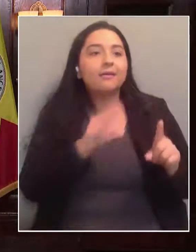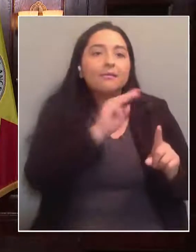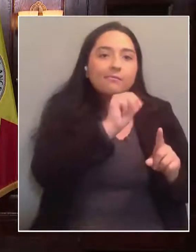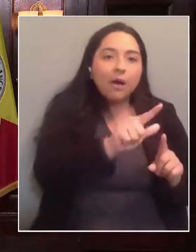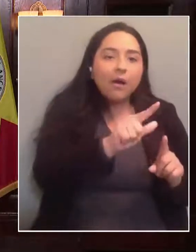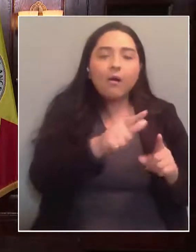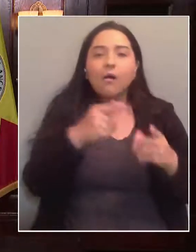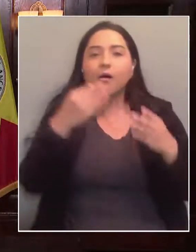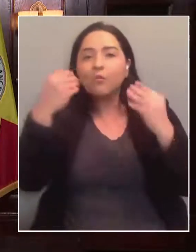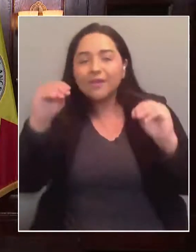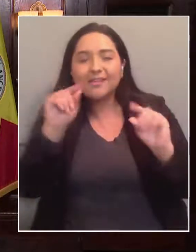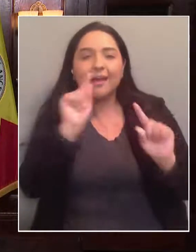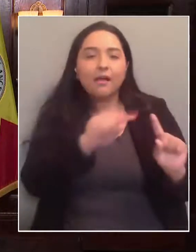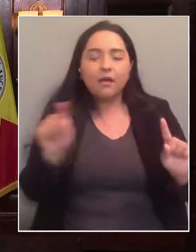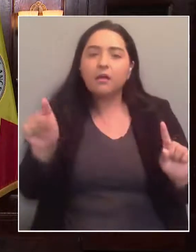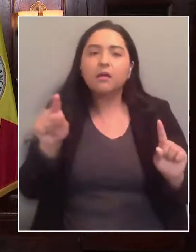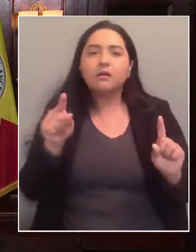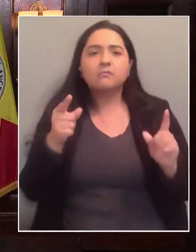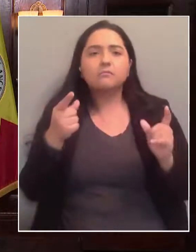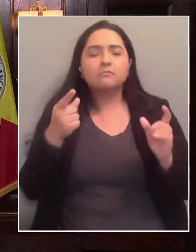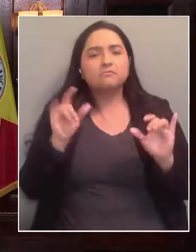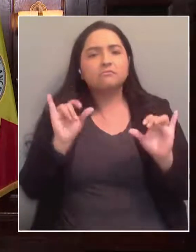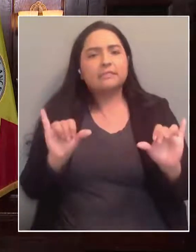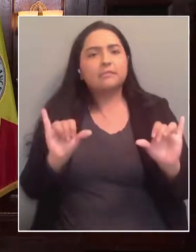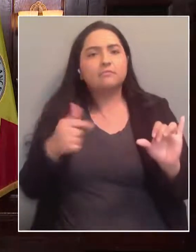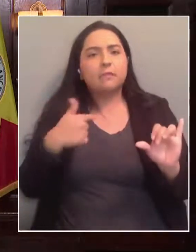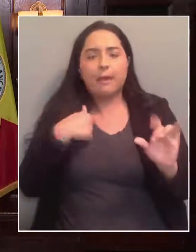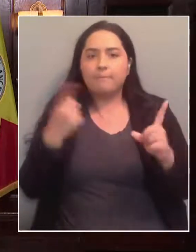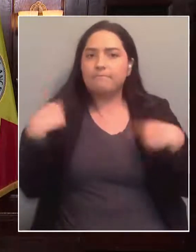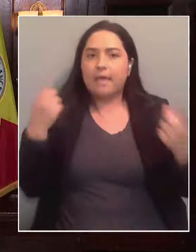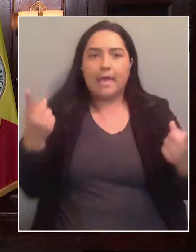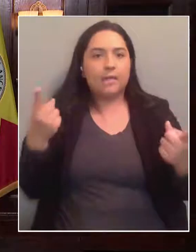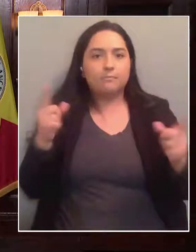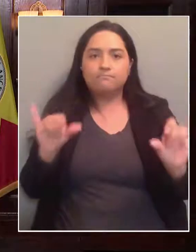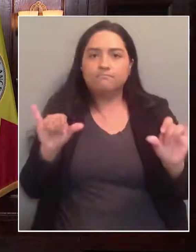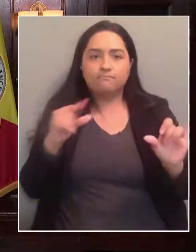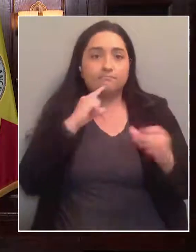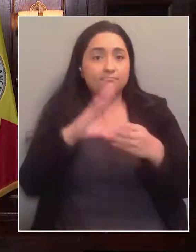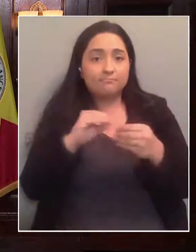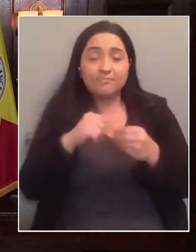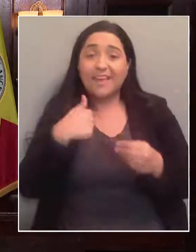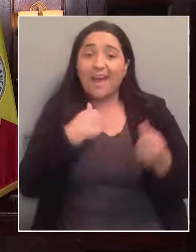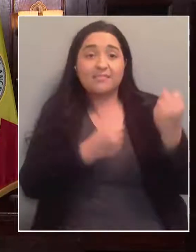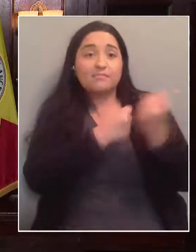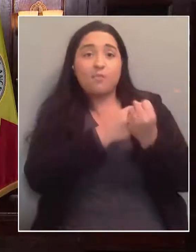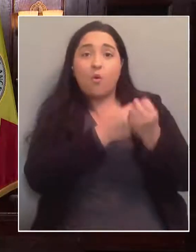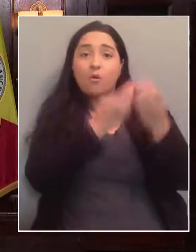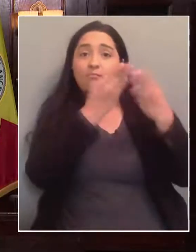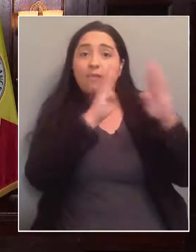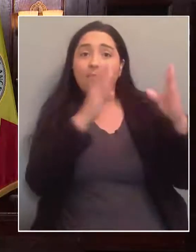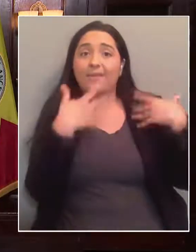I WILL BE CONSISTENT THAT I WILL SUPPORT WHAT PUBLIC HEALTH RECOMMENDS AND OUR PUBLIC HEALTH PROFESSIONALS RECOMMEND.